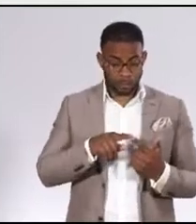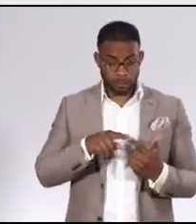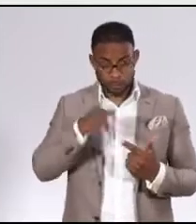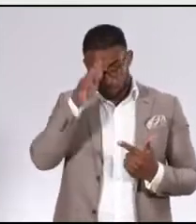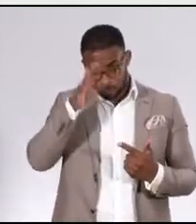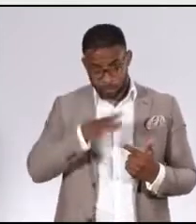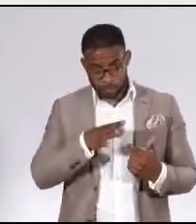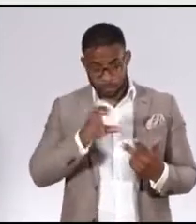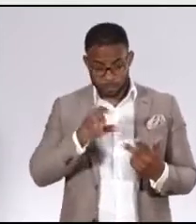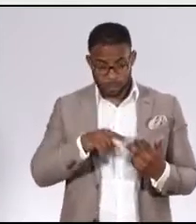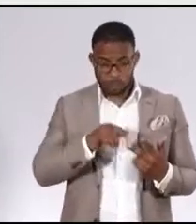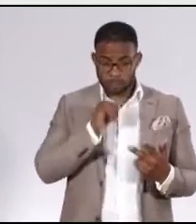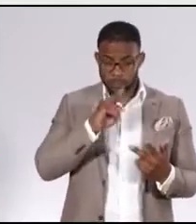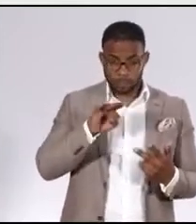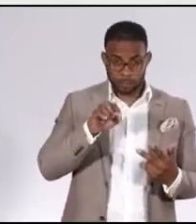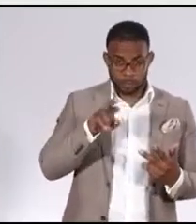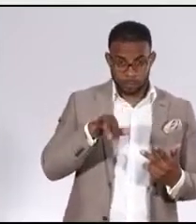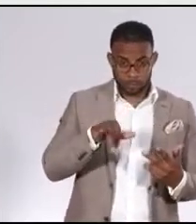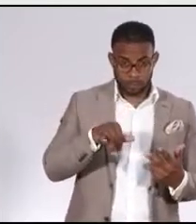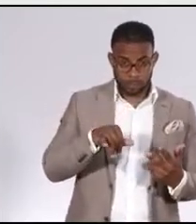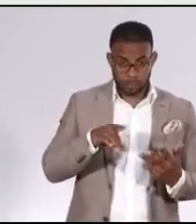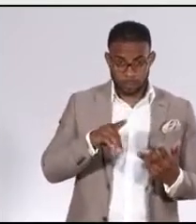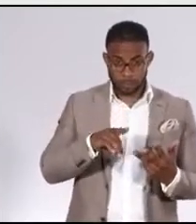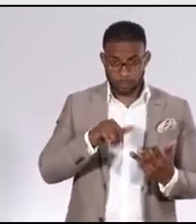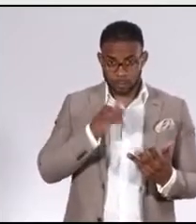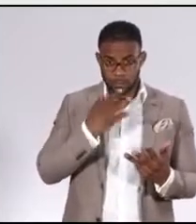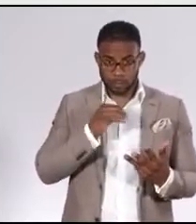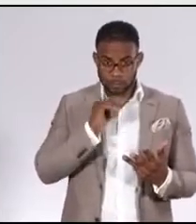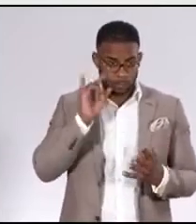c non binary, or d prefer not to identify.